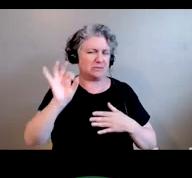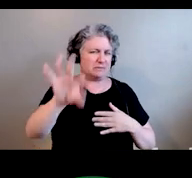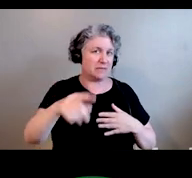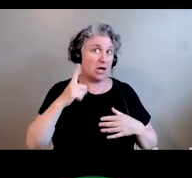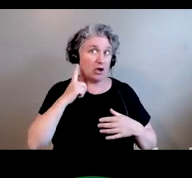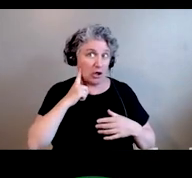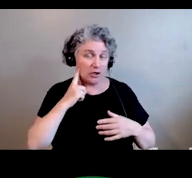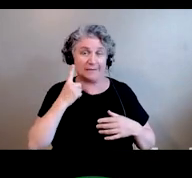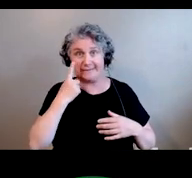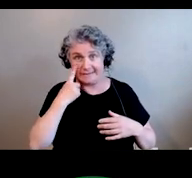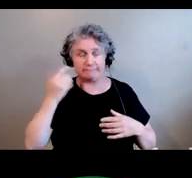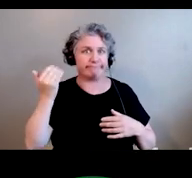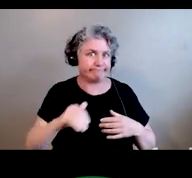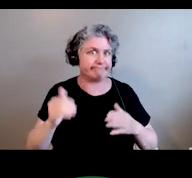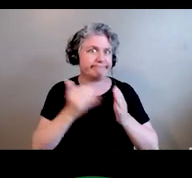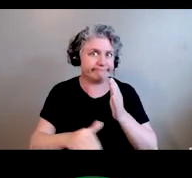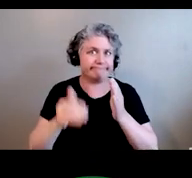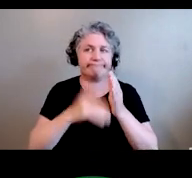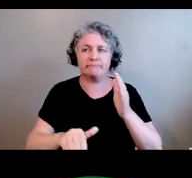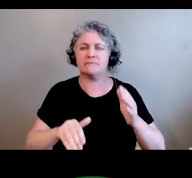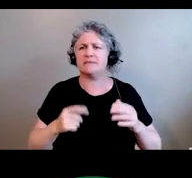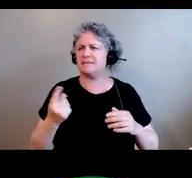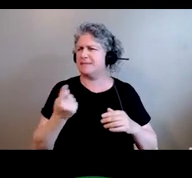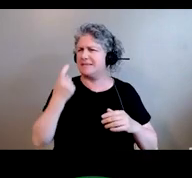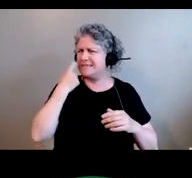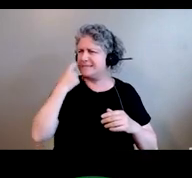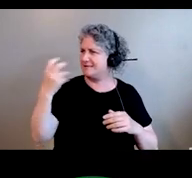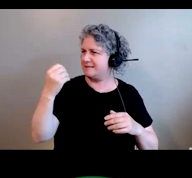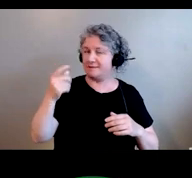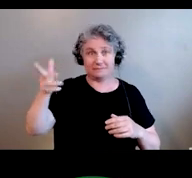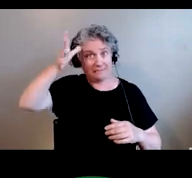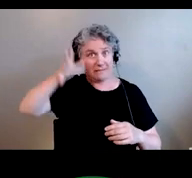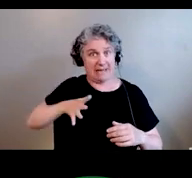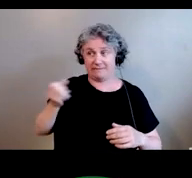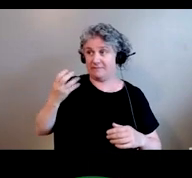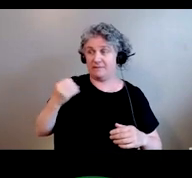and there's a step to get in and my, you know, I can't get in with my wheelchair.